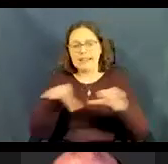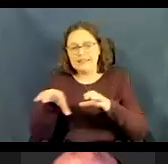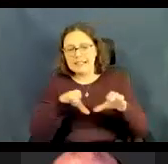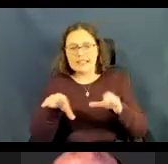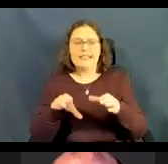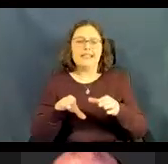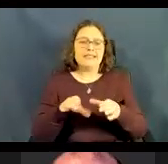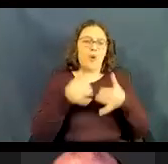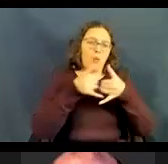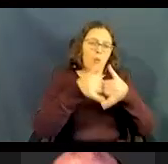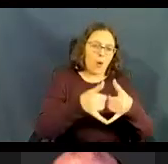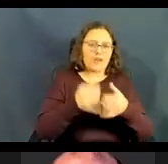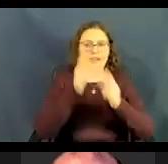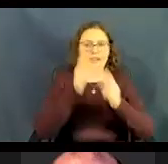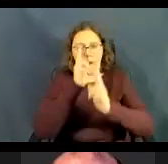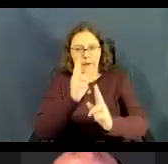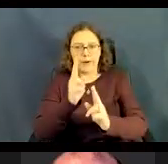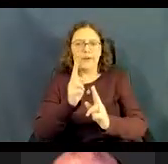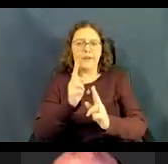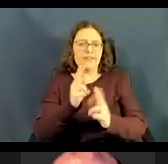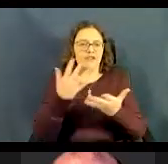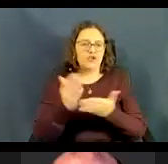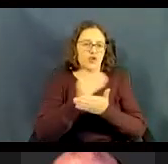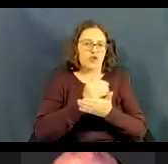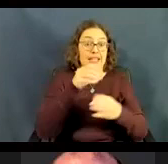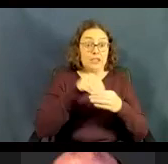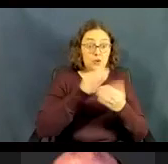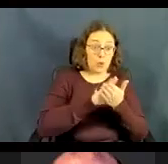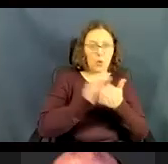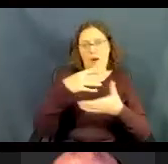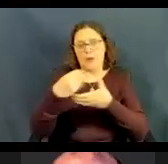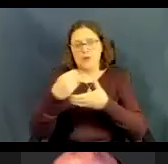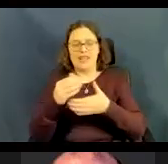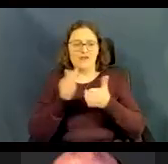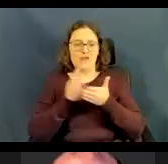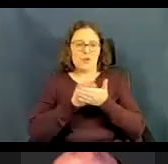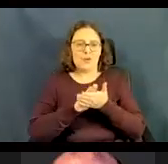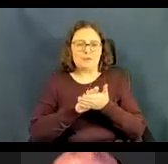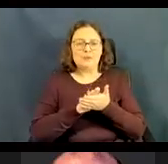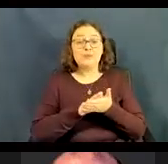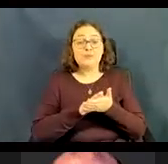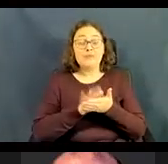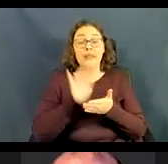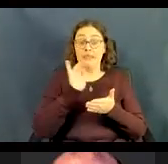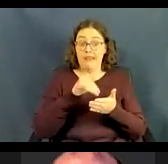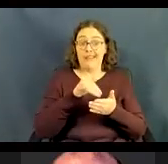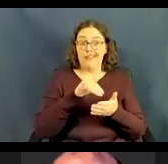You are going to use a link found at the bottom of page 6. On the Google sites transition portfolio transferral, bottom of page 6.